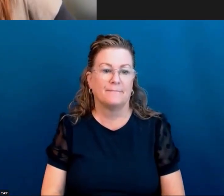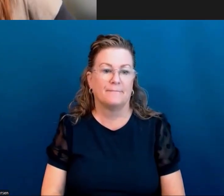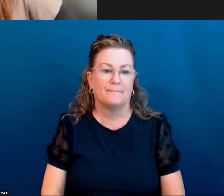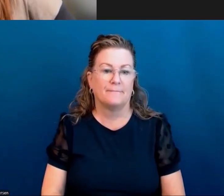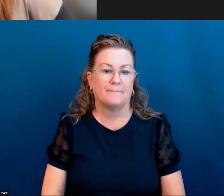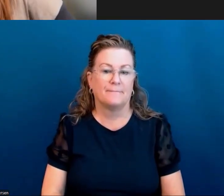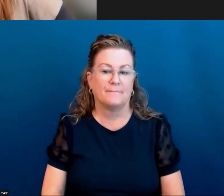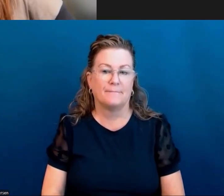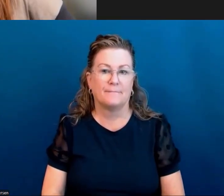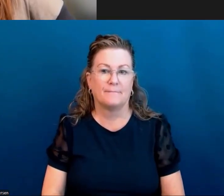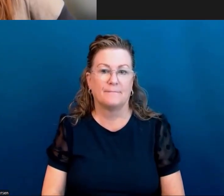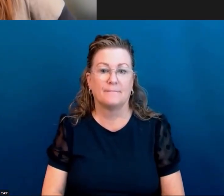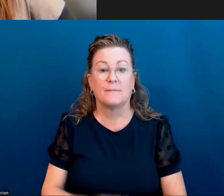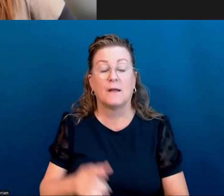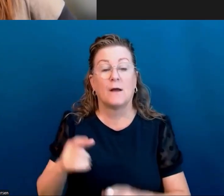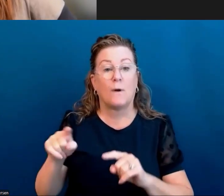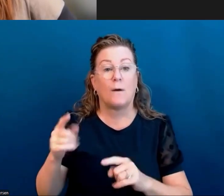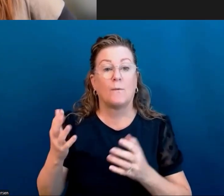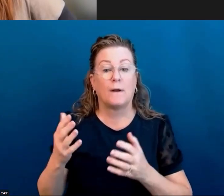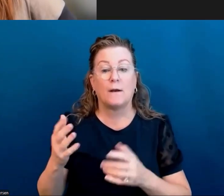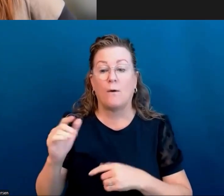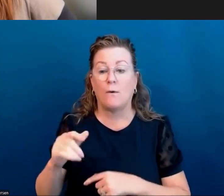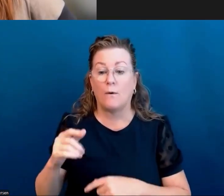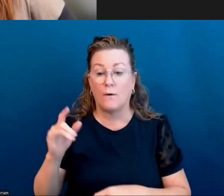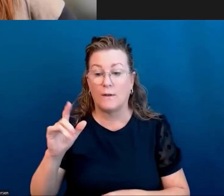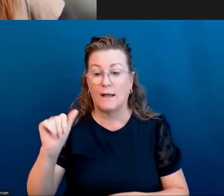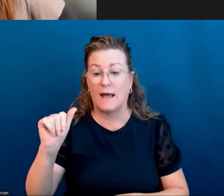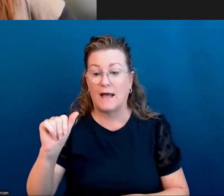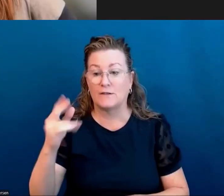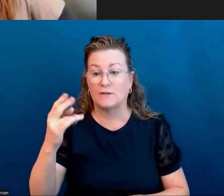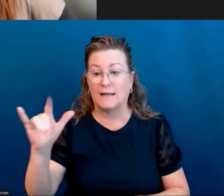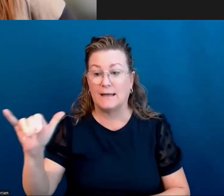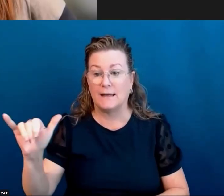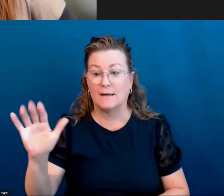Janel Preston: So while we're waiting for somebody, oh, it looks like Ashley, okay, yeah.